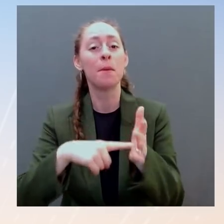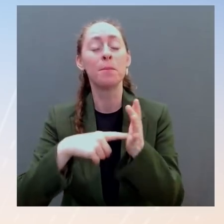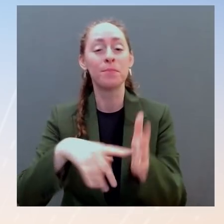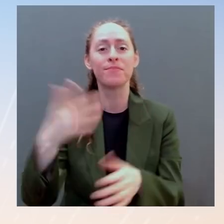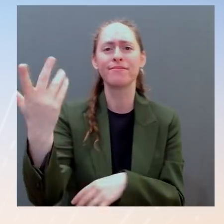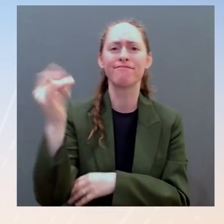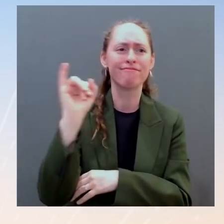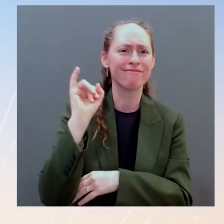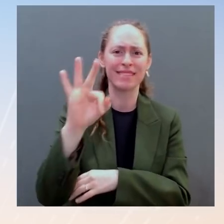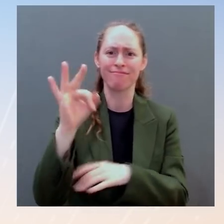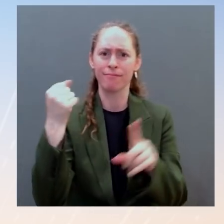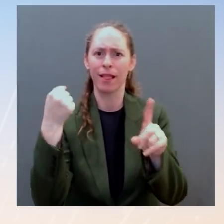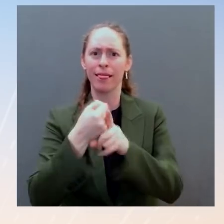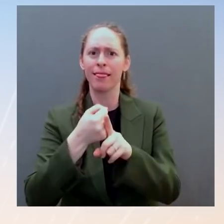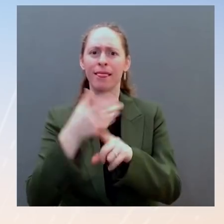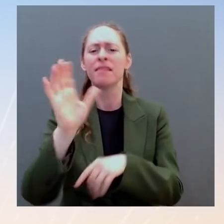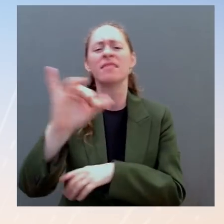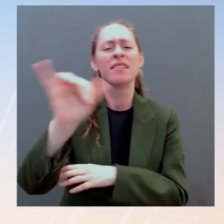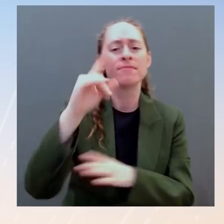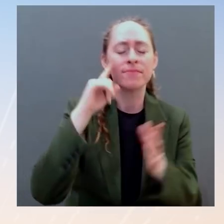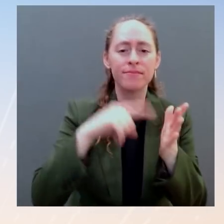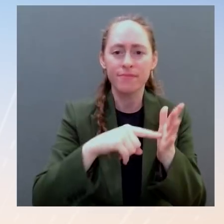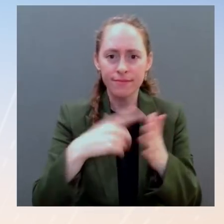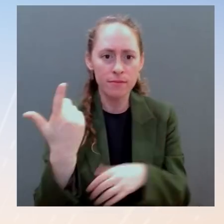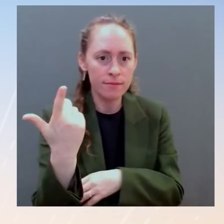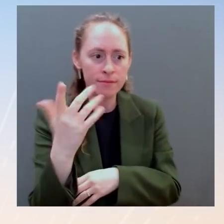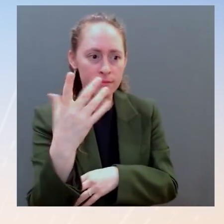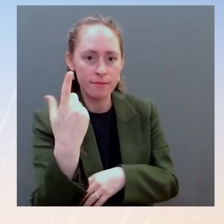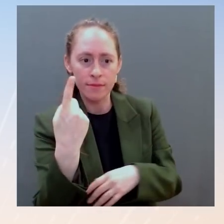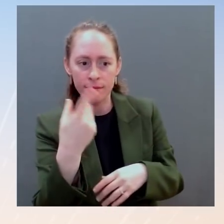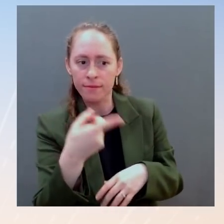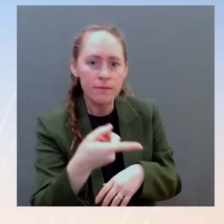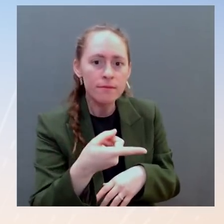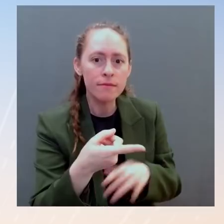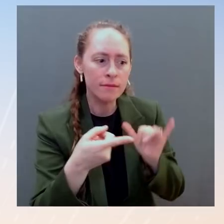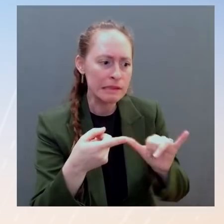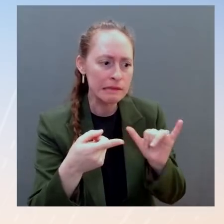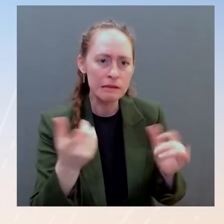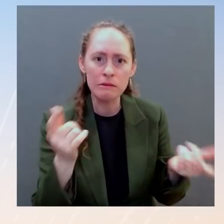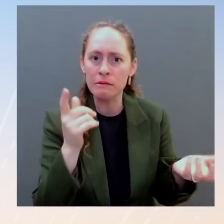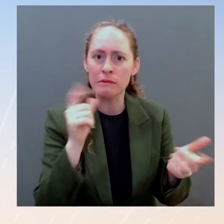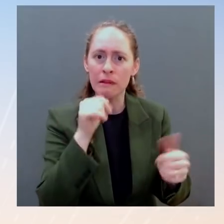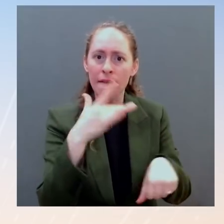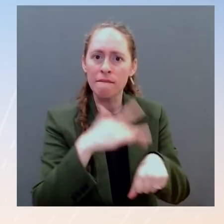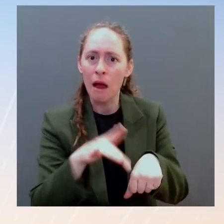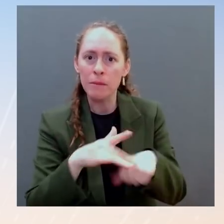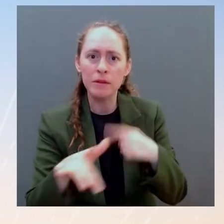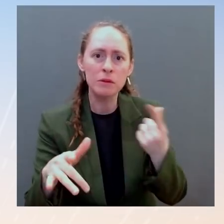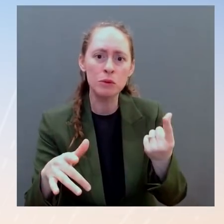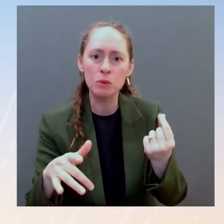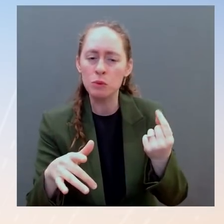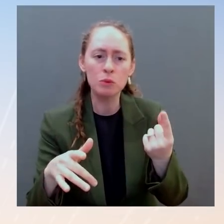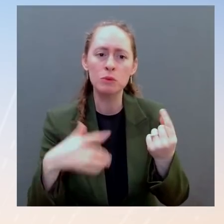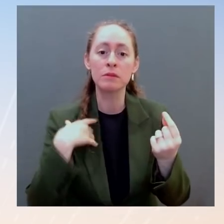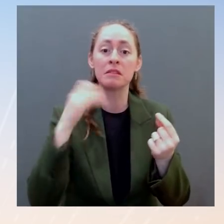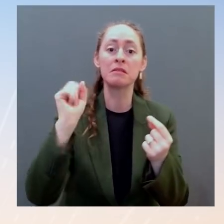and show an alternative railroad to step in. So if a business wants to move their goods and the railroad that they are contracted with